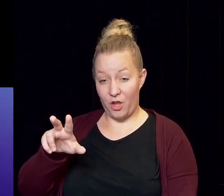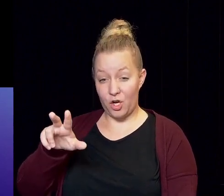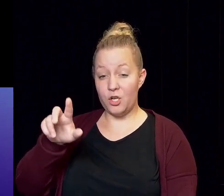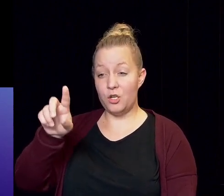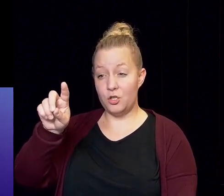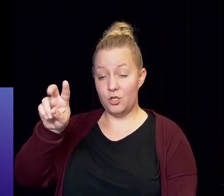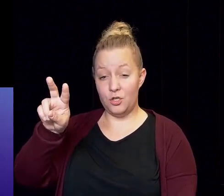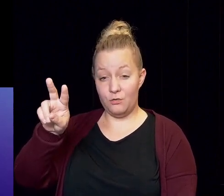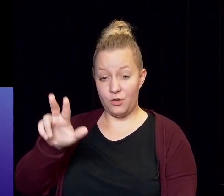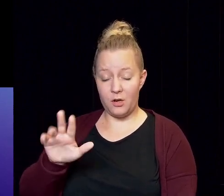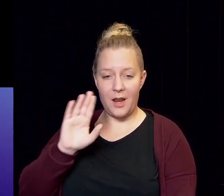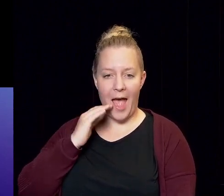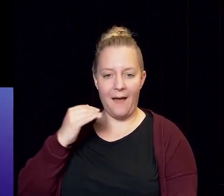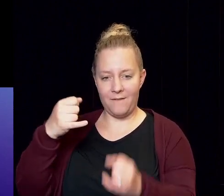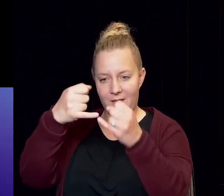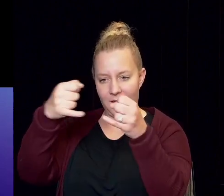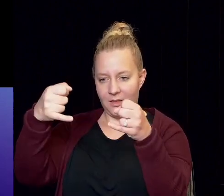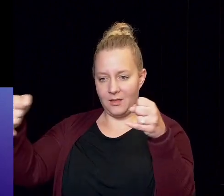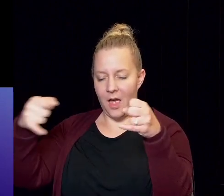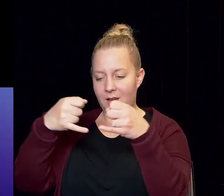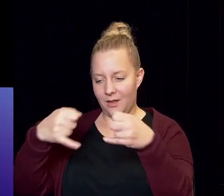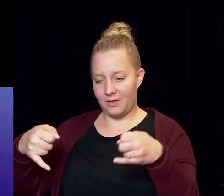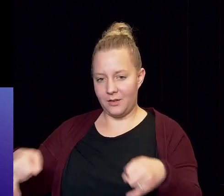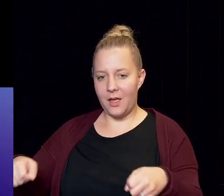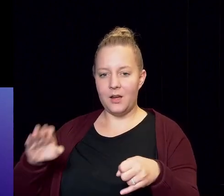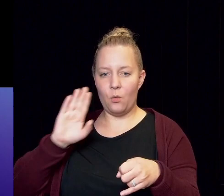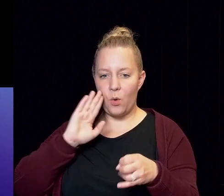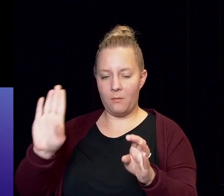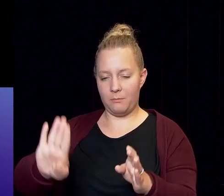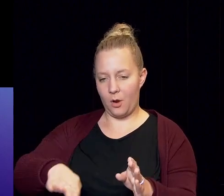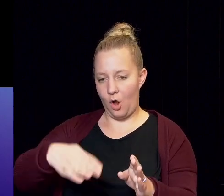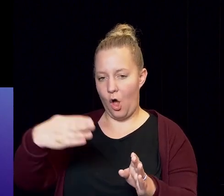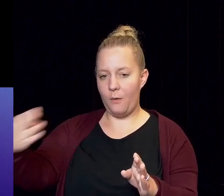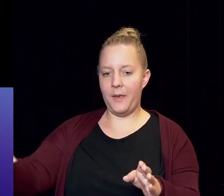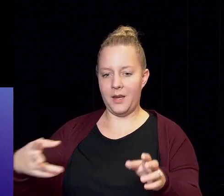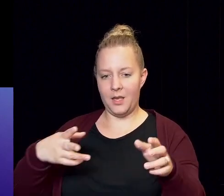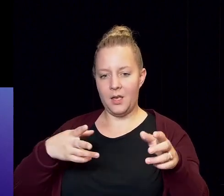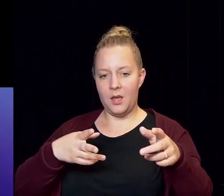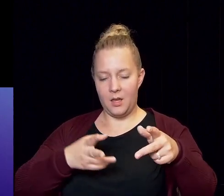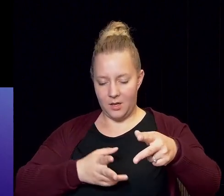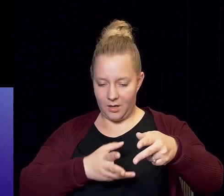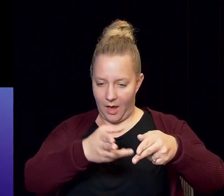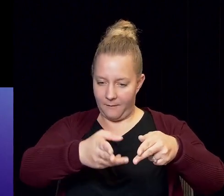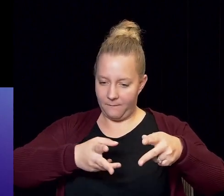We are going to open just this top and you're going to cut from the bottom all the way up